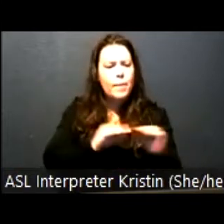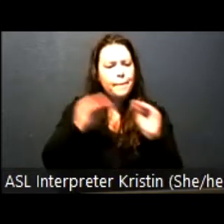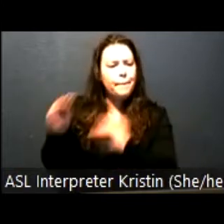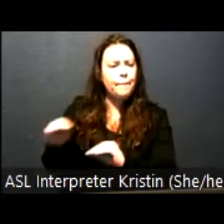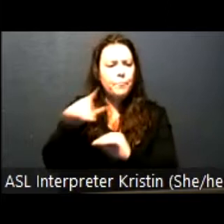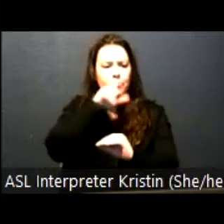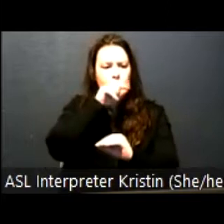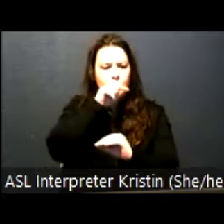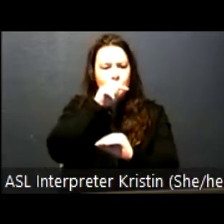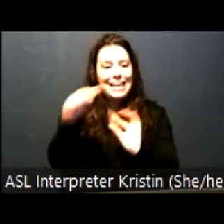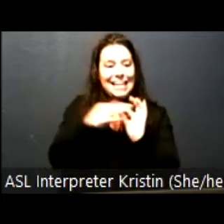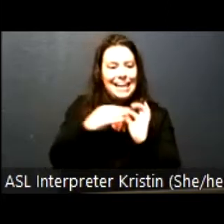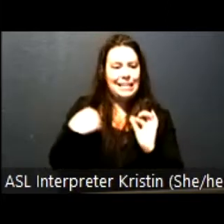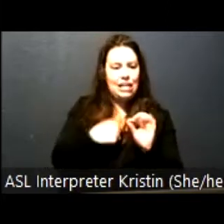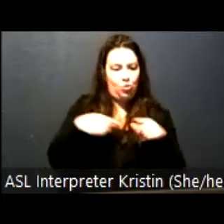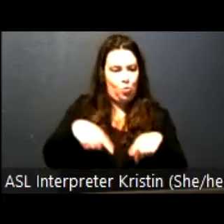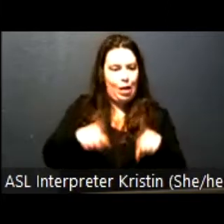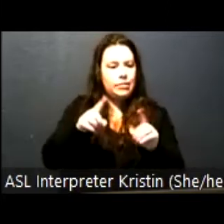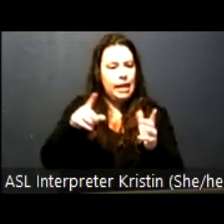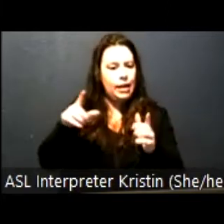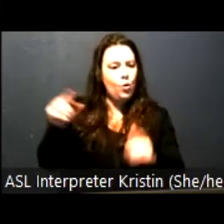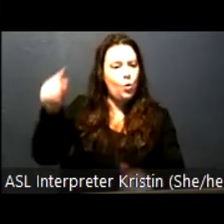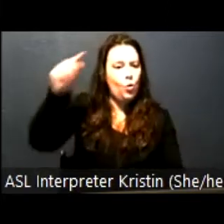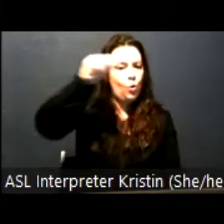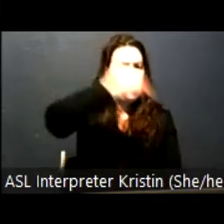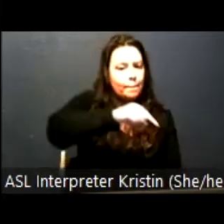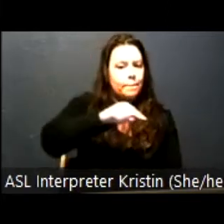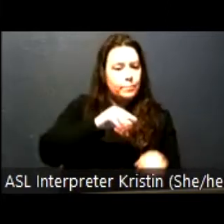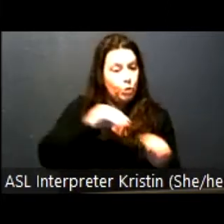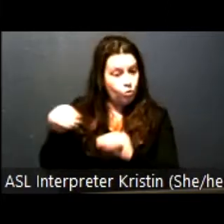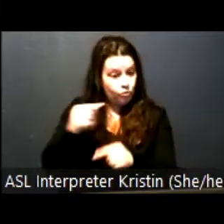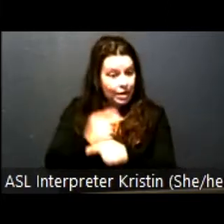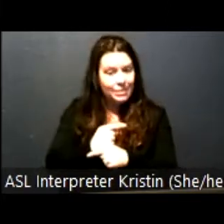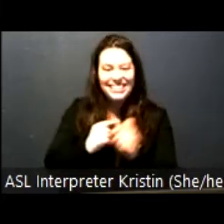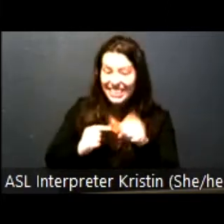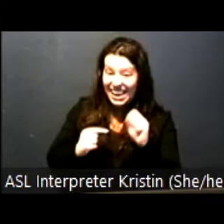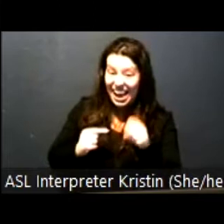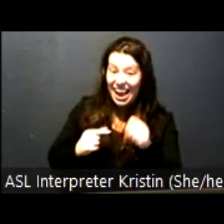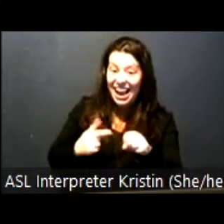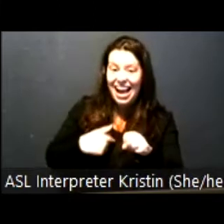Autumn-Lynn: They are, um, I really think of them as kind of pen pals that travel from one country